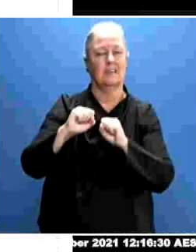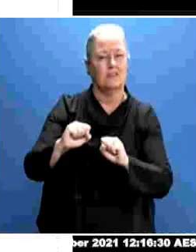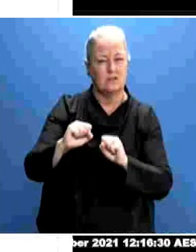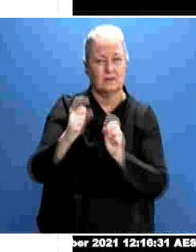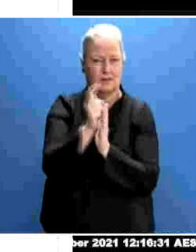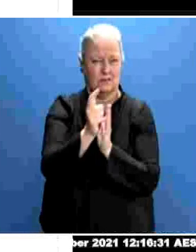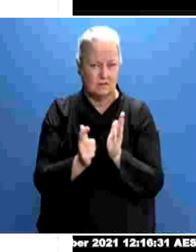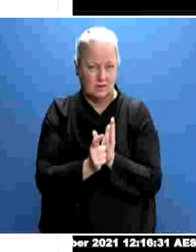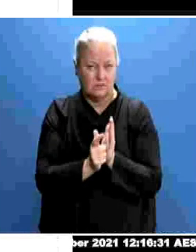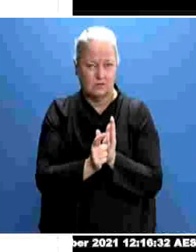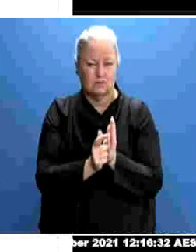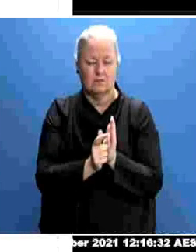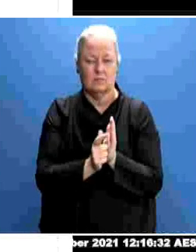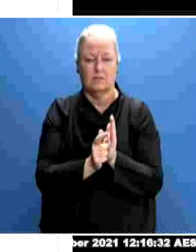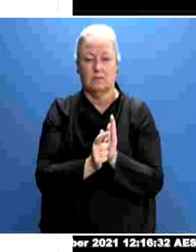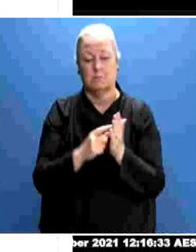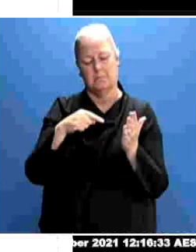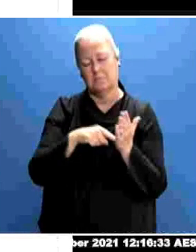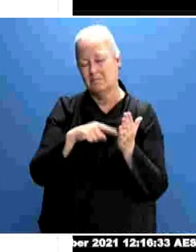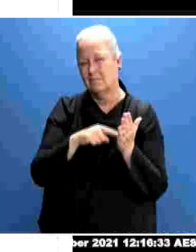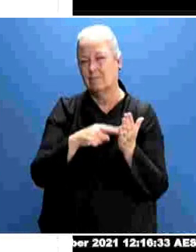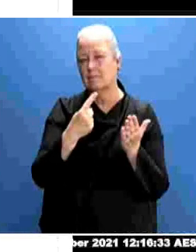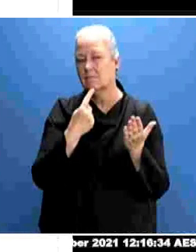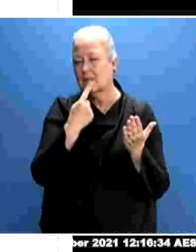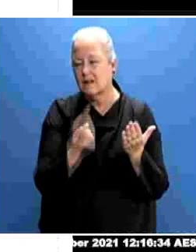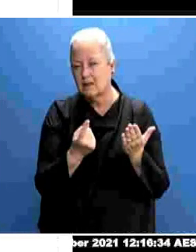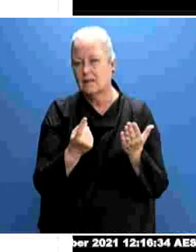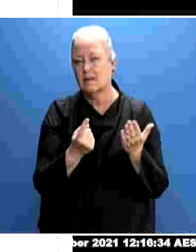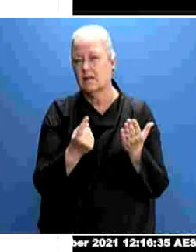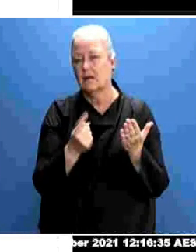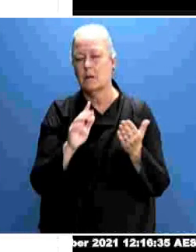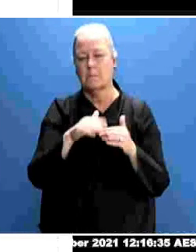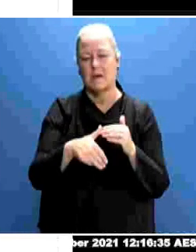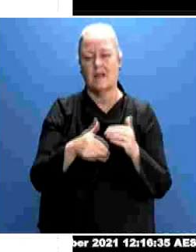but it's pointing out from the opinion of our Service and the Commission that that's